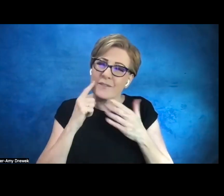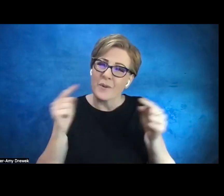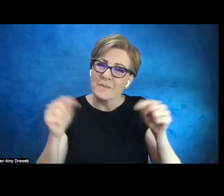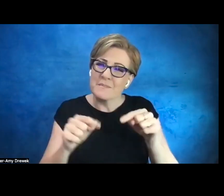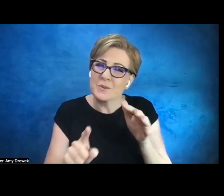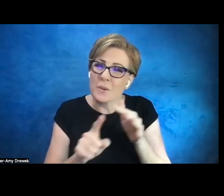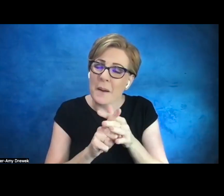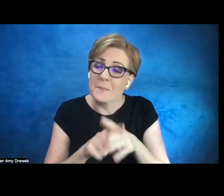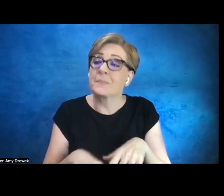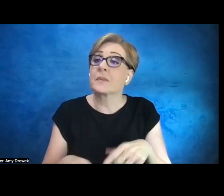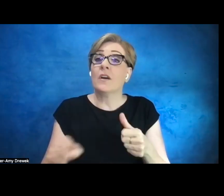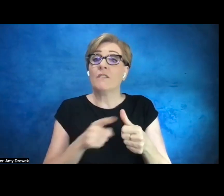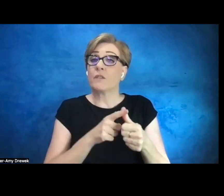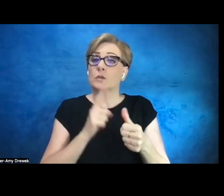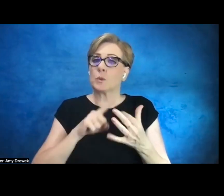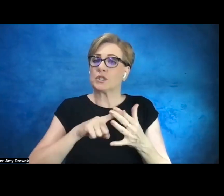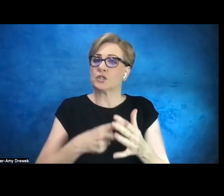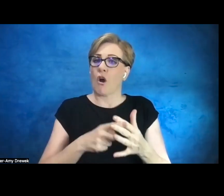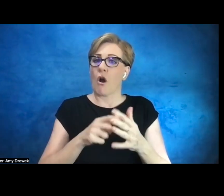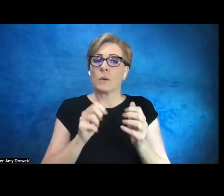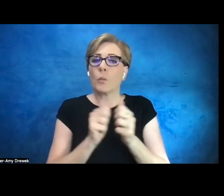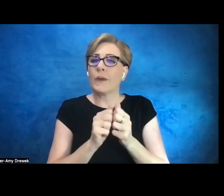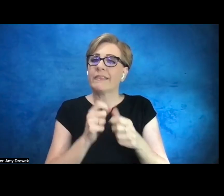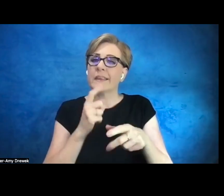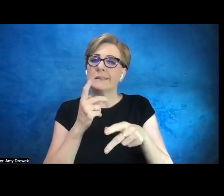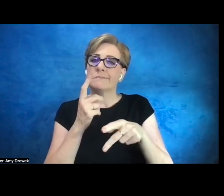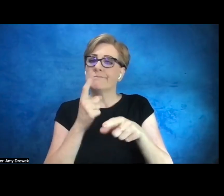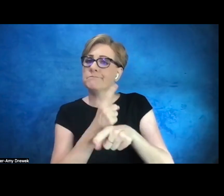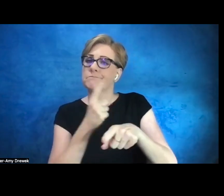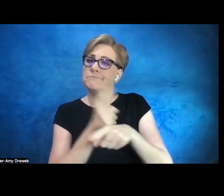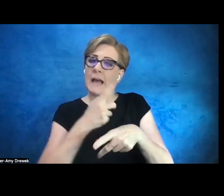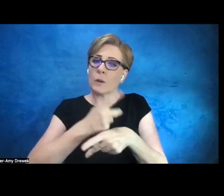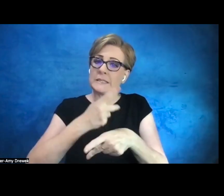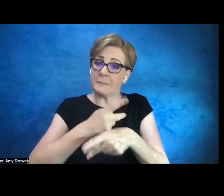housekeeping before we get into our agenda. I just want to review access features.